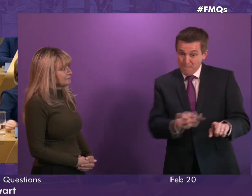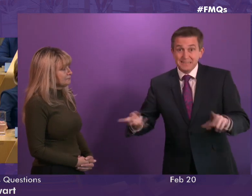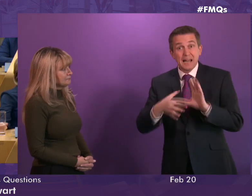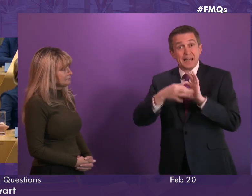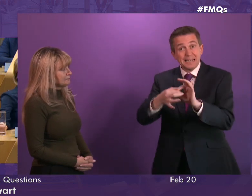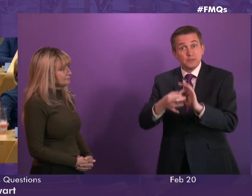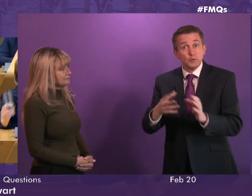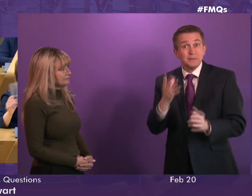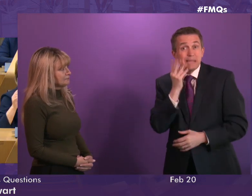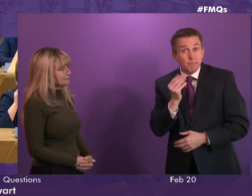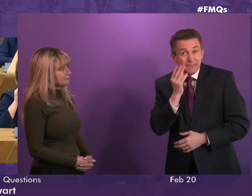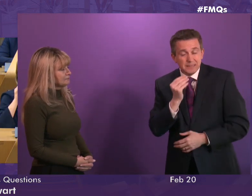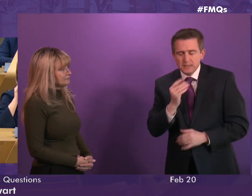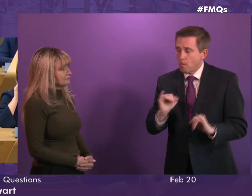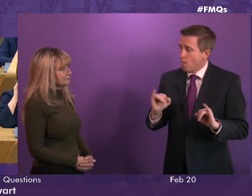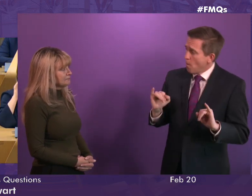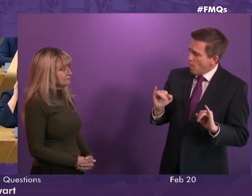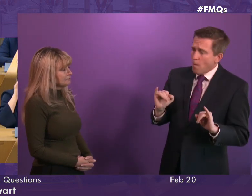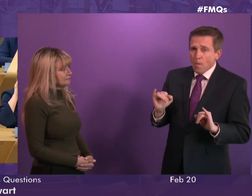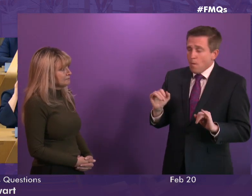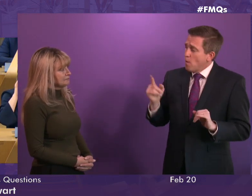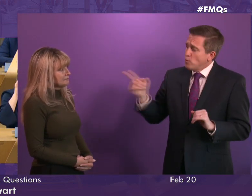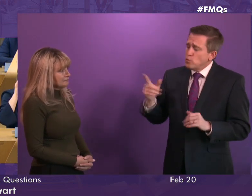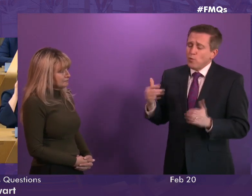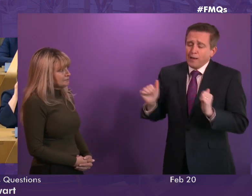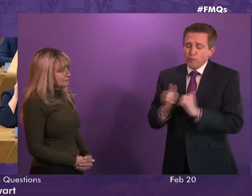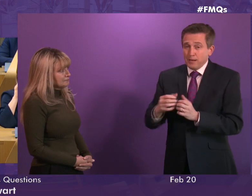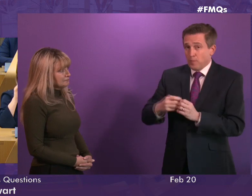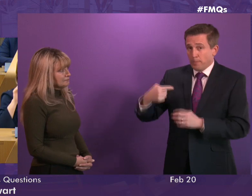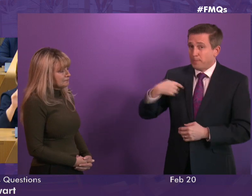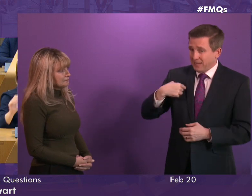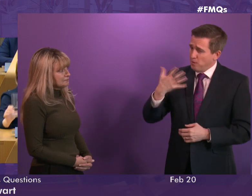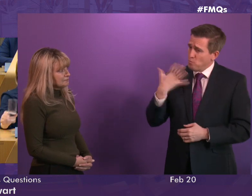diabetes. Does the First Minister share my view that we need radical and immediate action